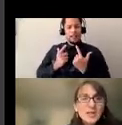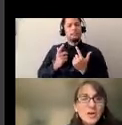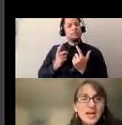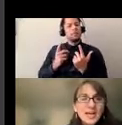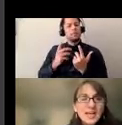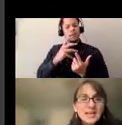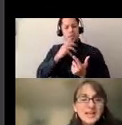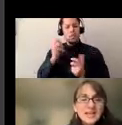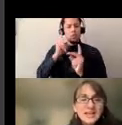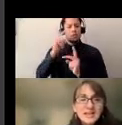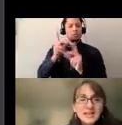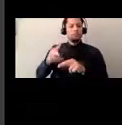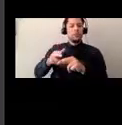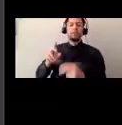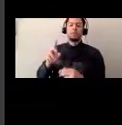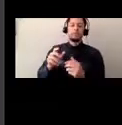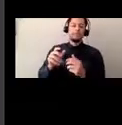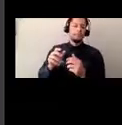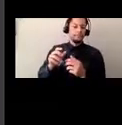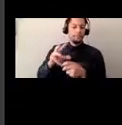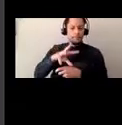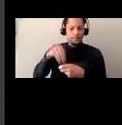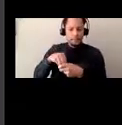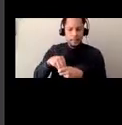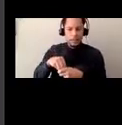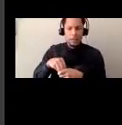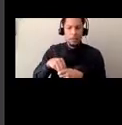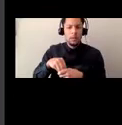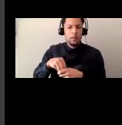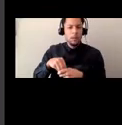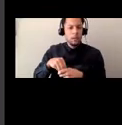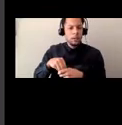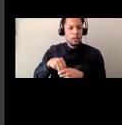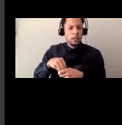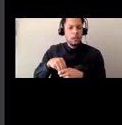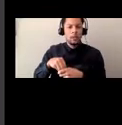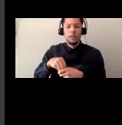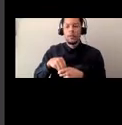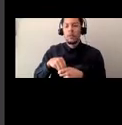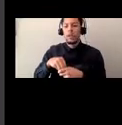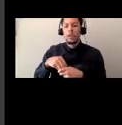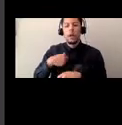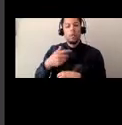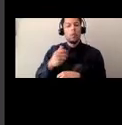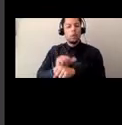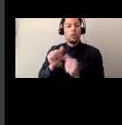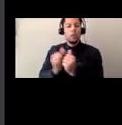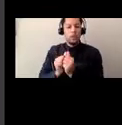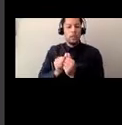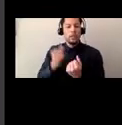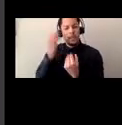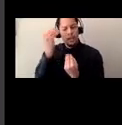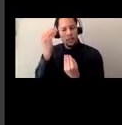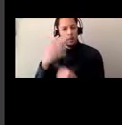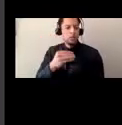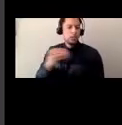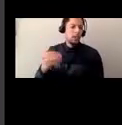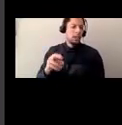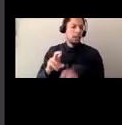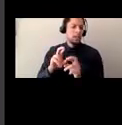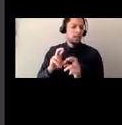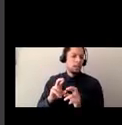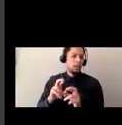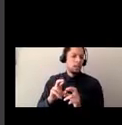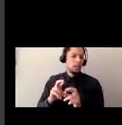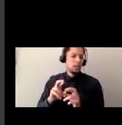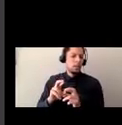to go ahead and turn off my video so jay can be in the spotlight there.